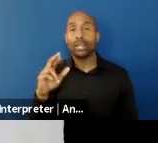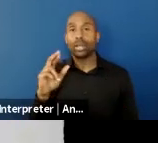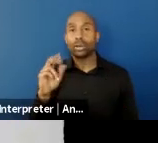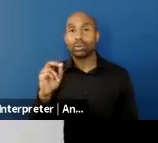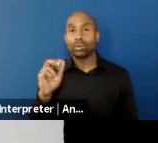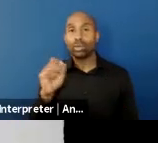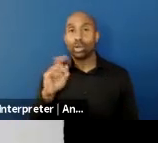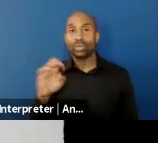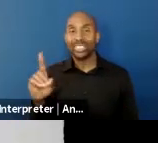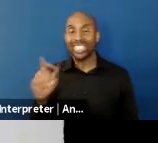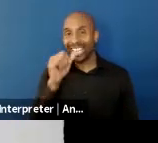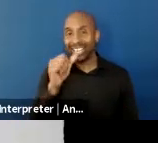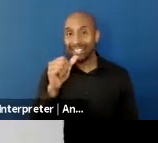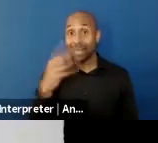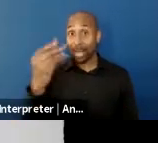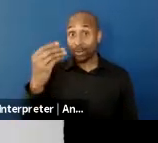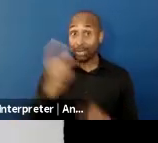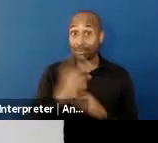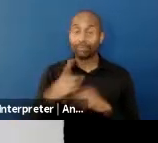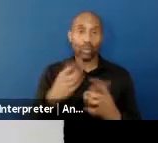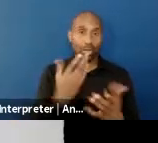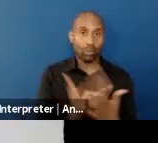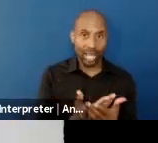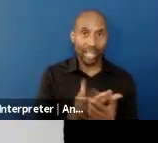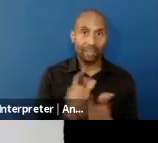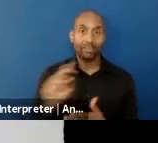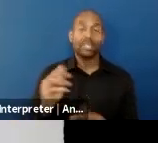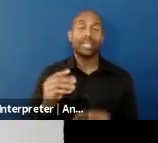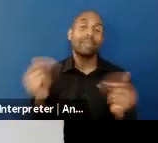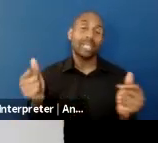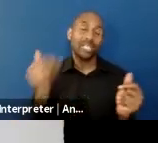When you arrived at Lexington Market, you knew where you were.